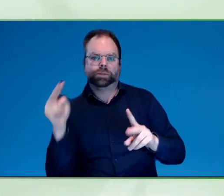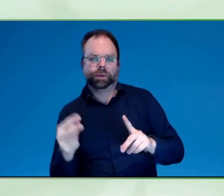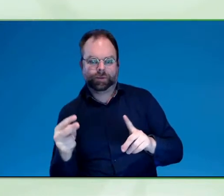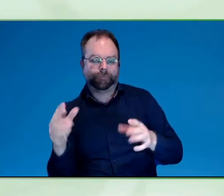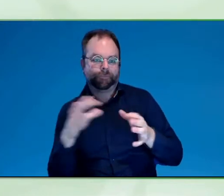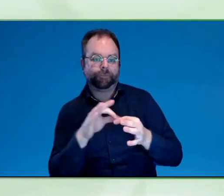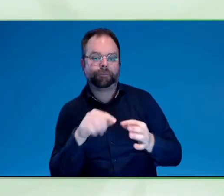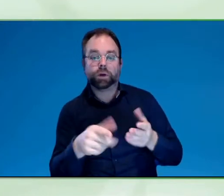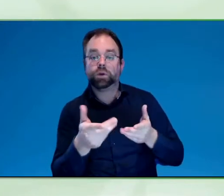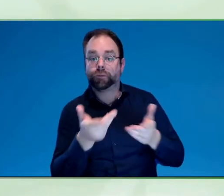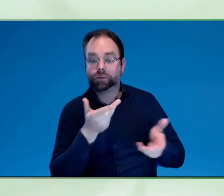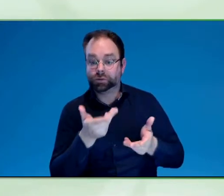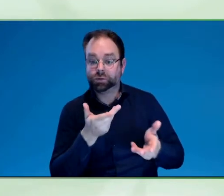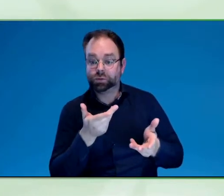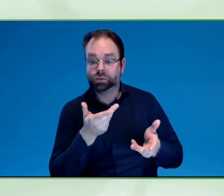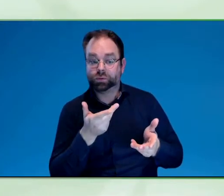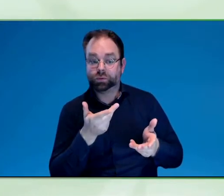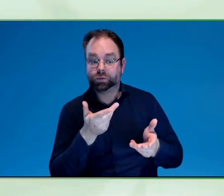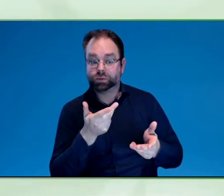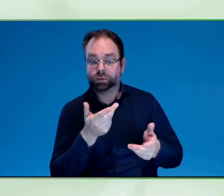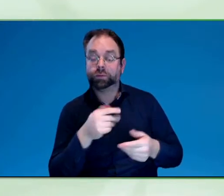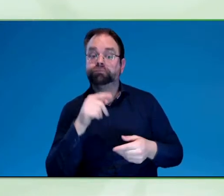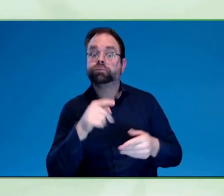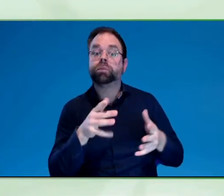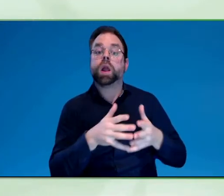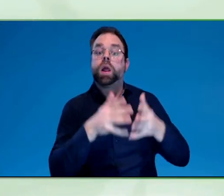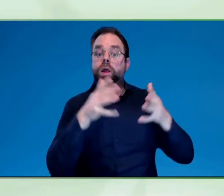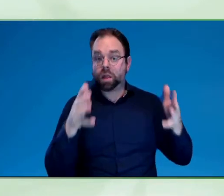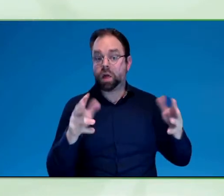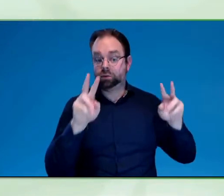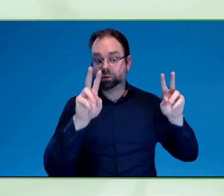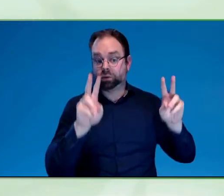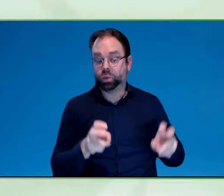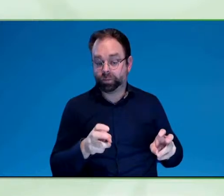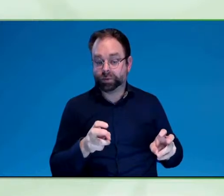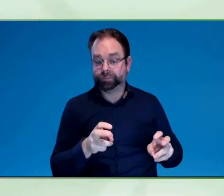The group gathered for the first time about a year ago to come together to start thinking